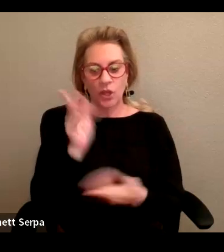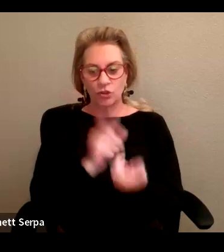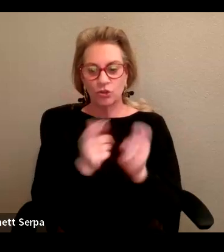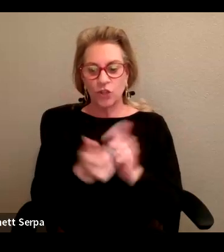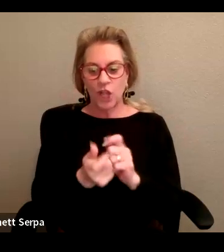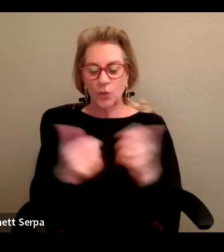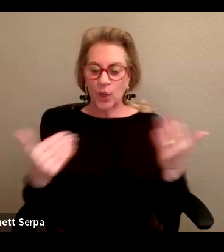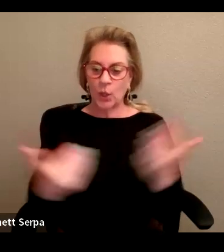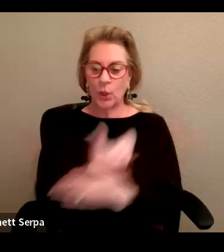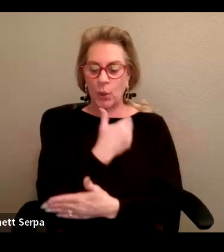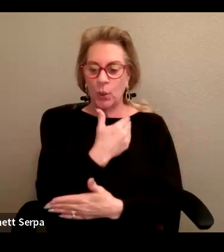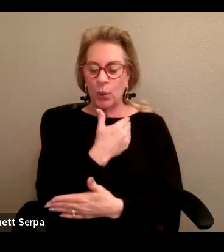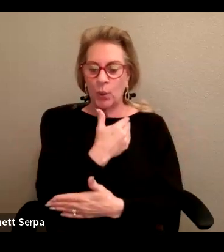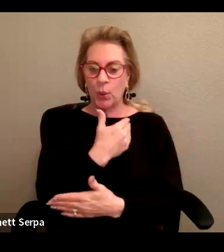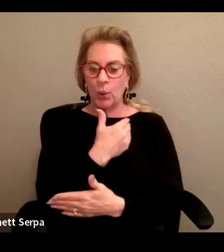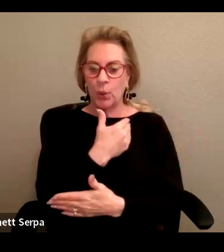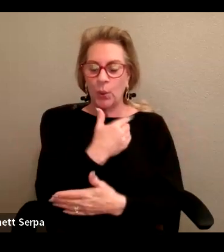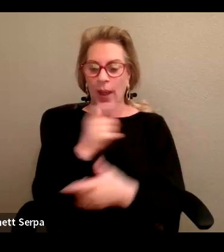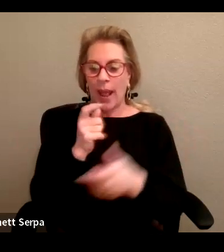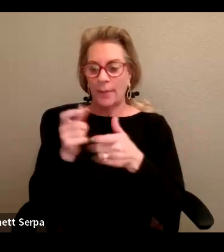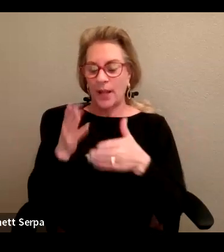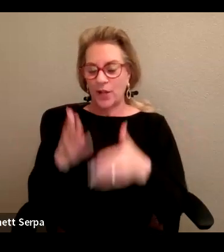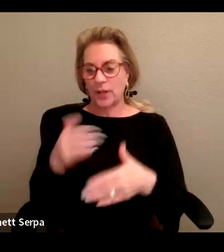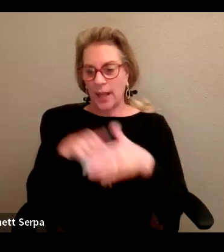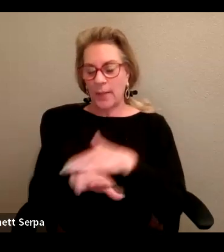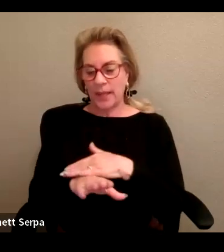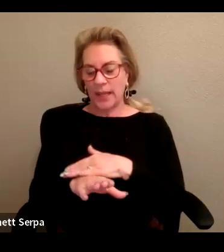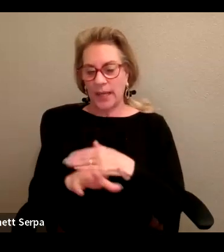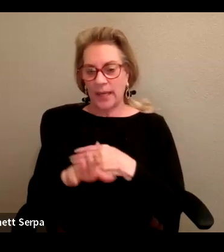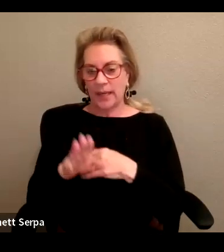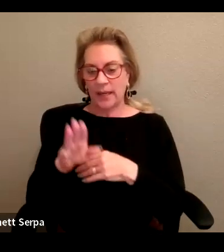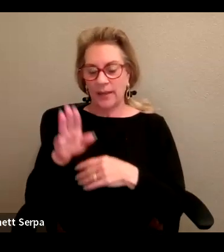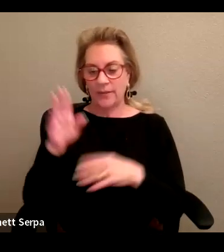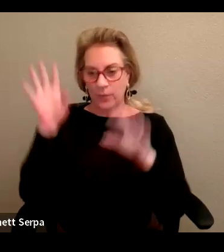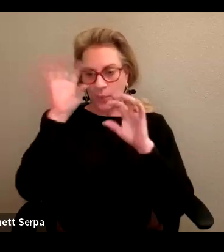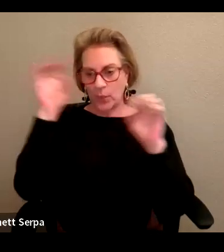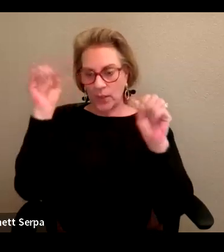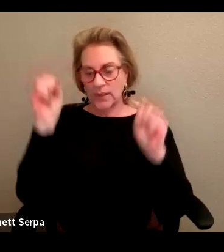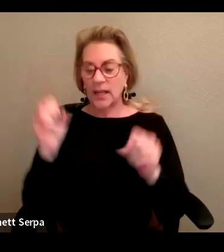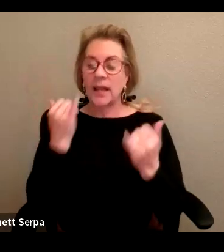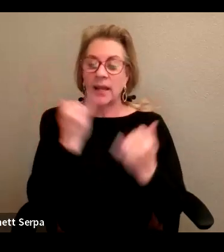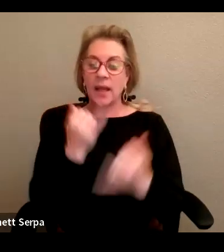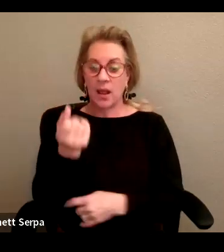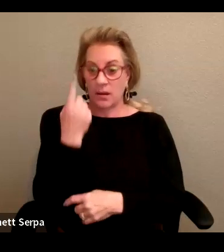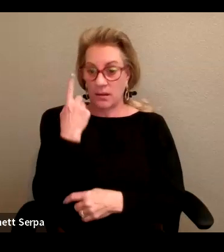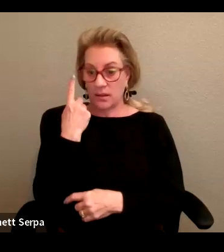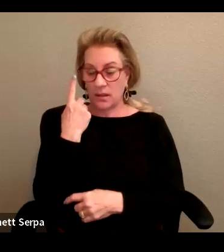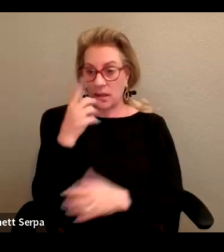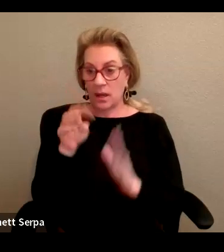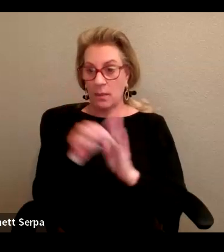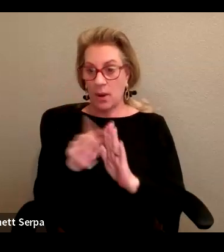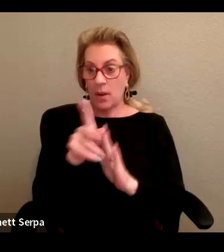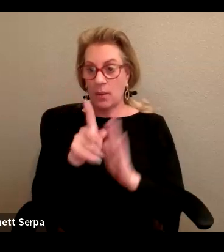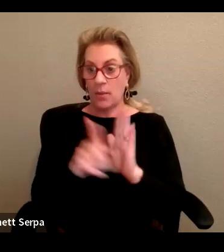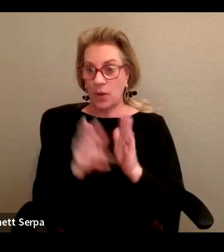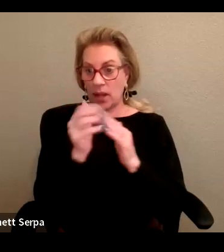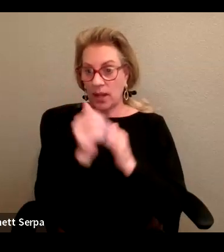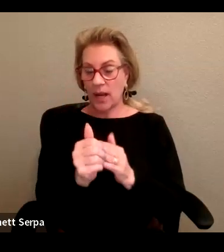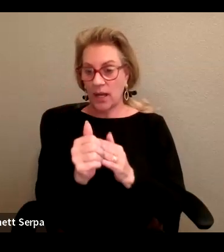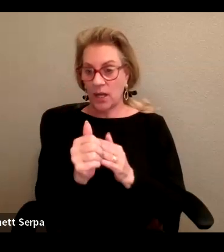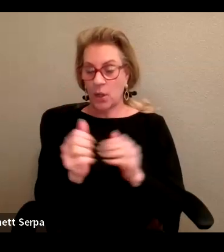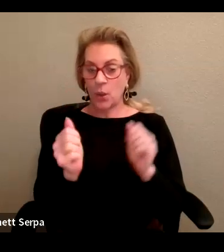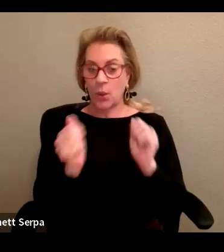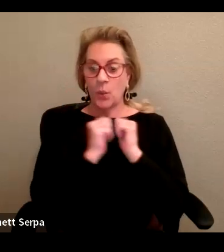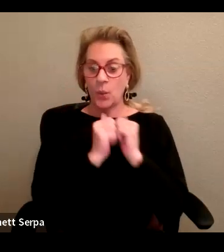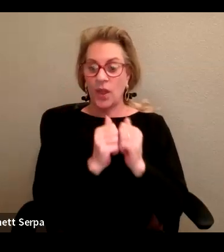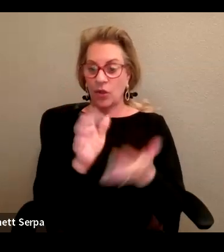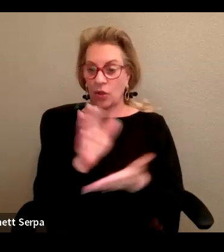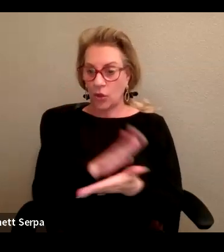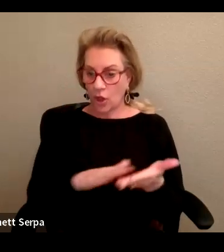Administration with respect to the uh model uh policies and guidance on colleges uh the